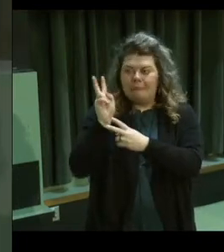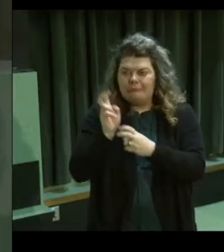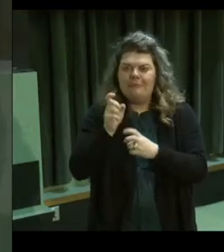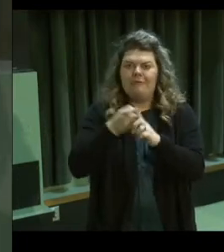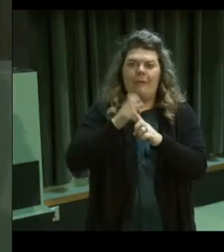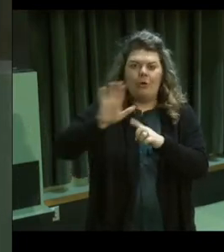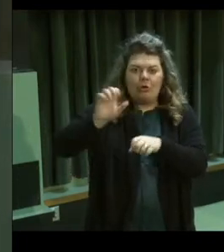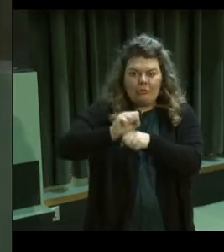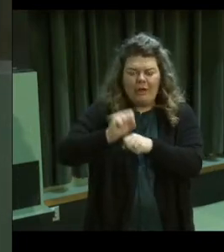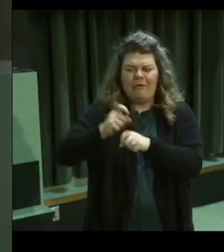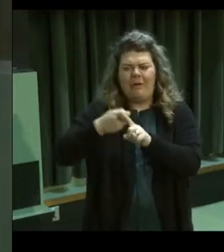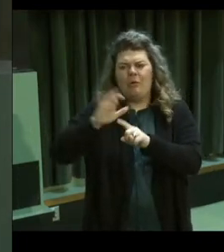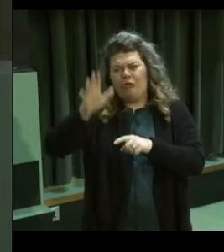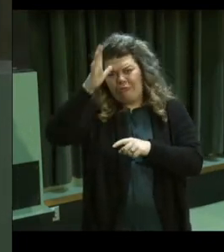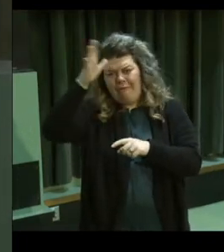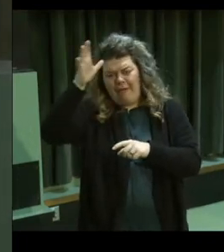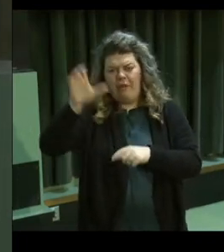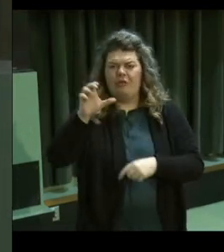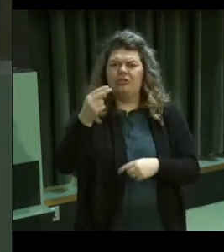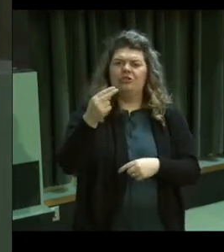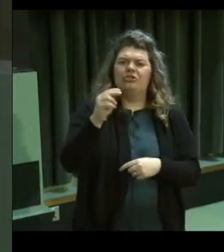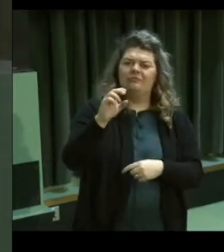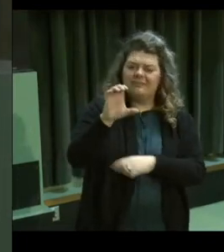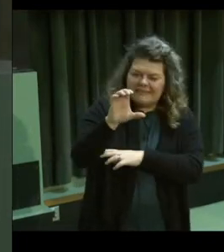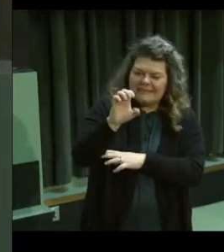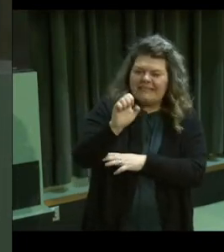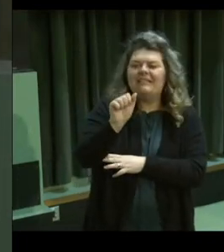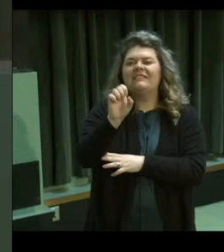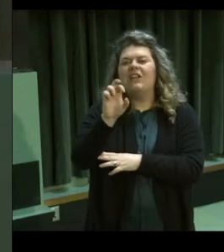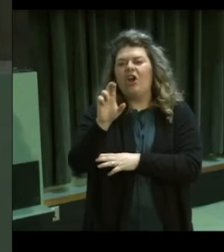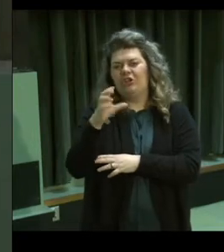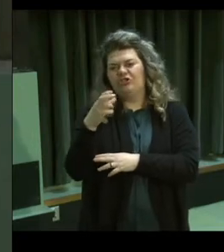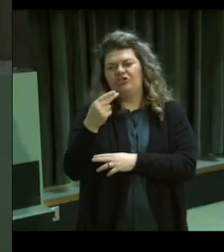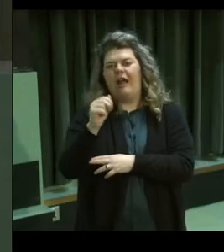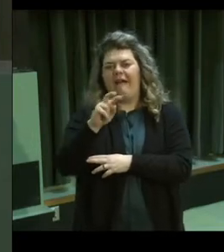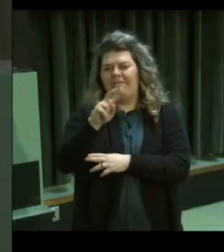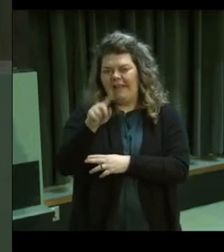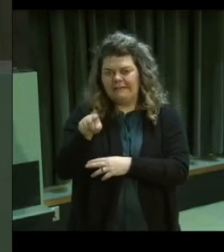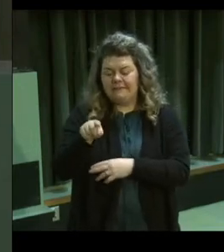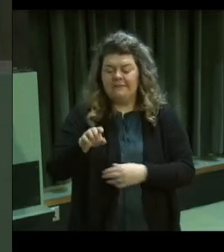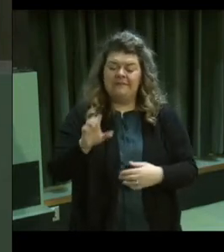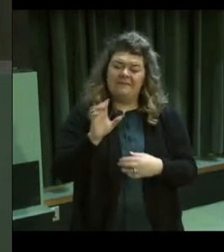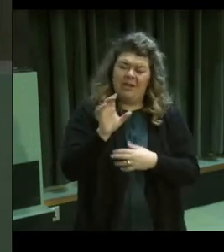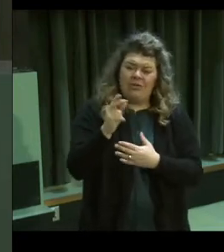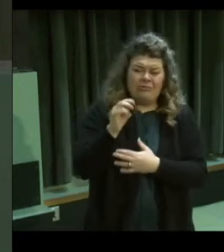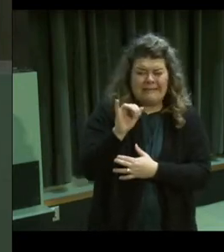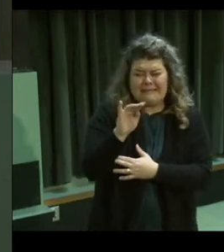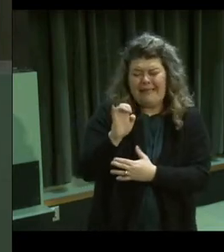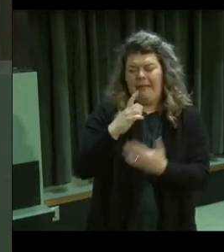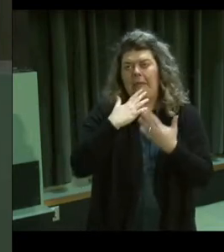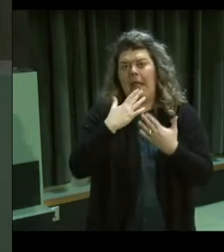from the legacy of her grandfather, Cesar Chavez.